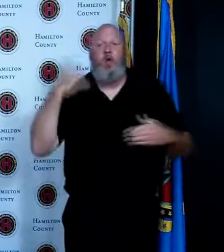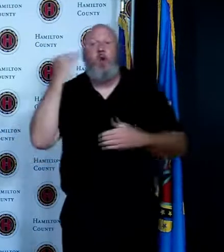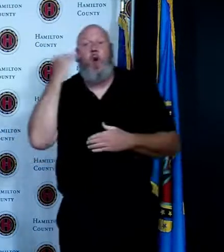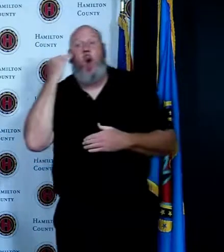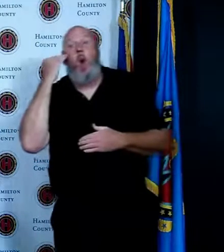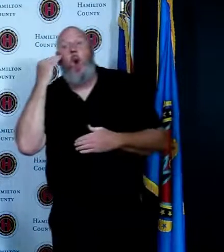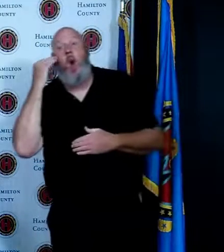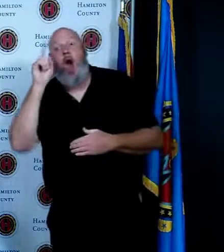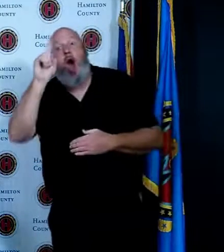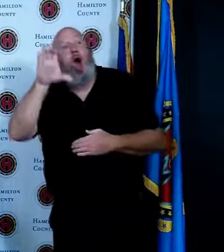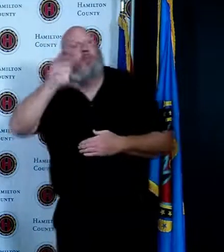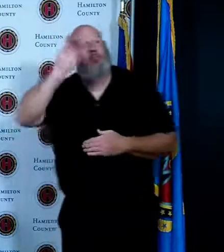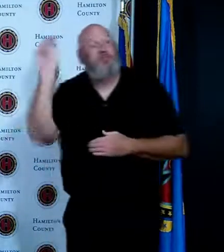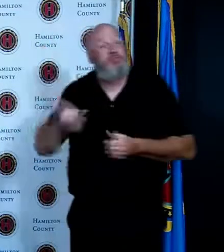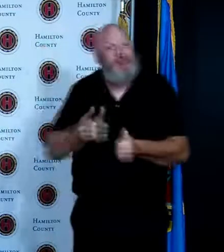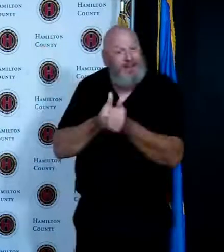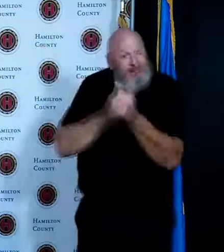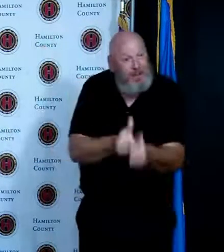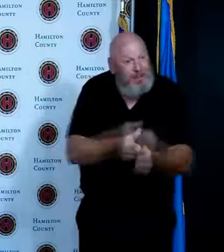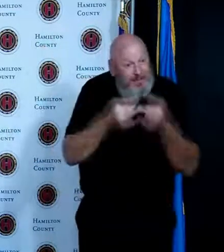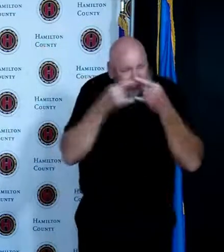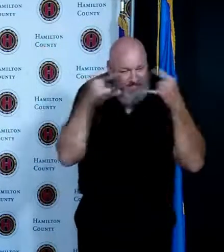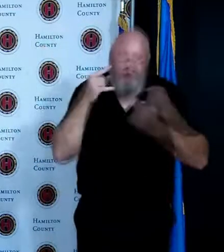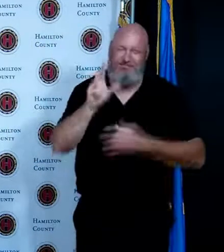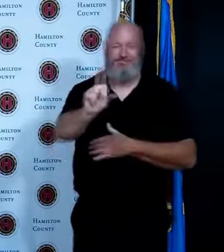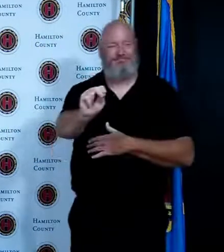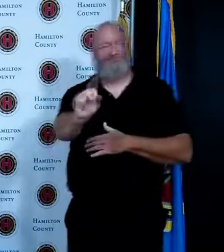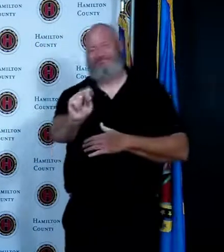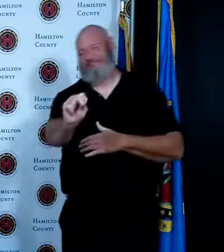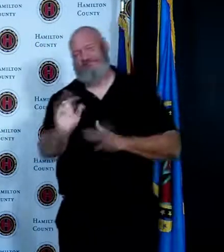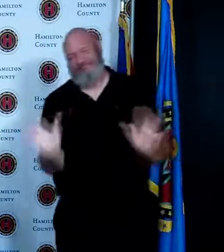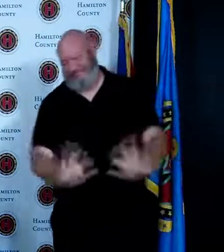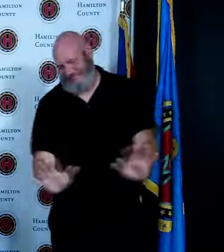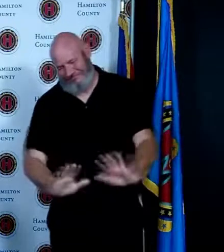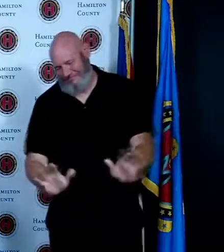seatbelt law doesn't have 100% compliance the goal with this masking